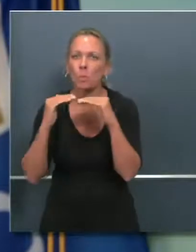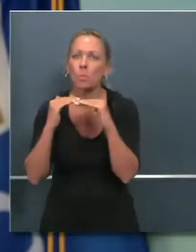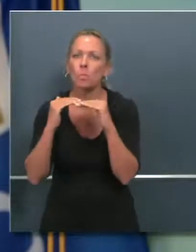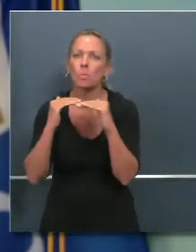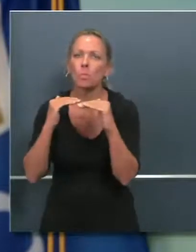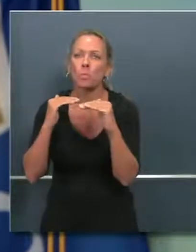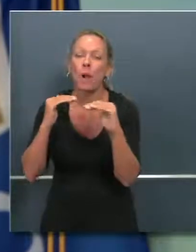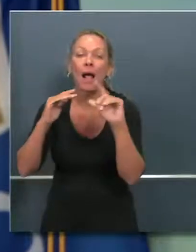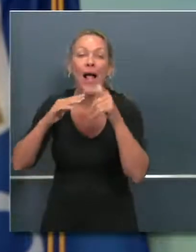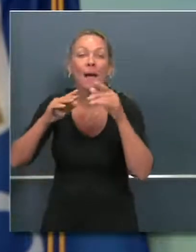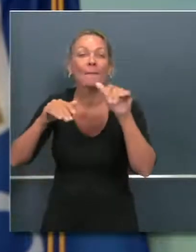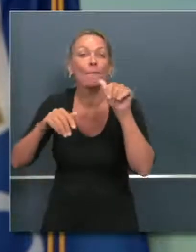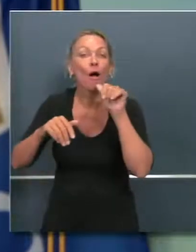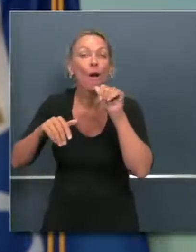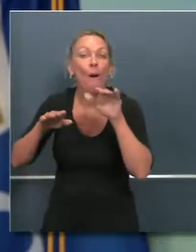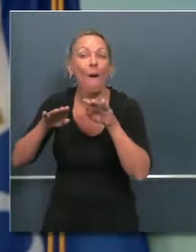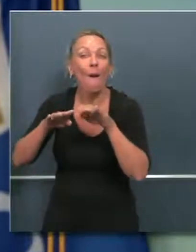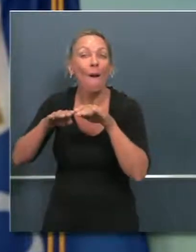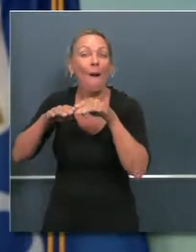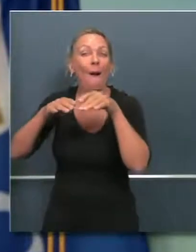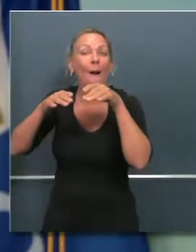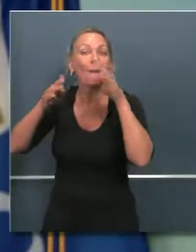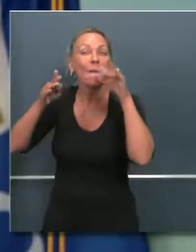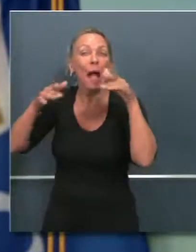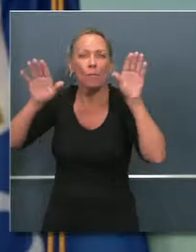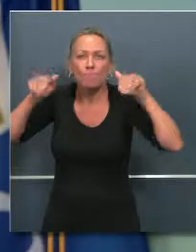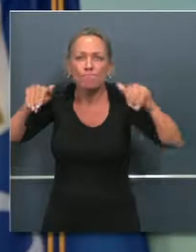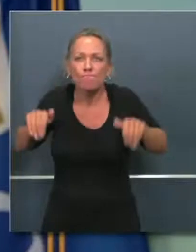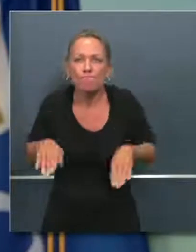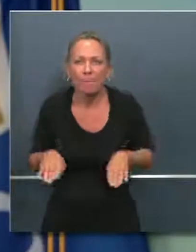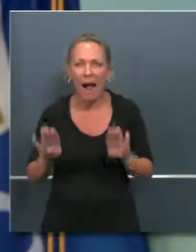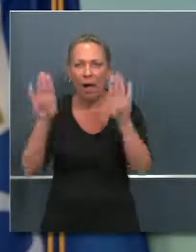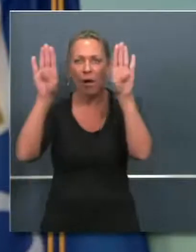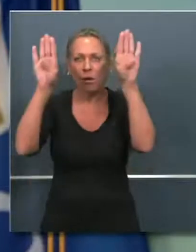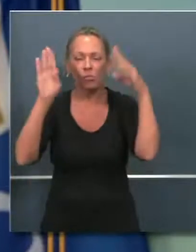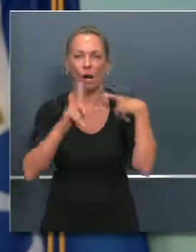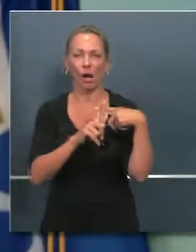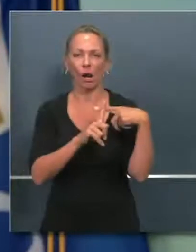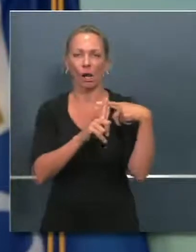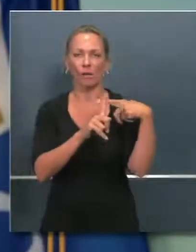able to track so our health officials County health officials identified all of these areas